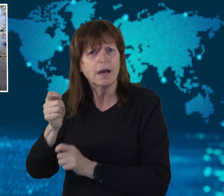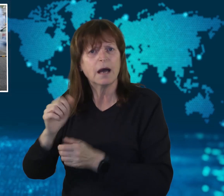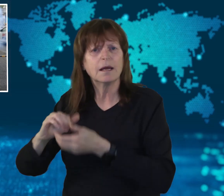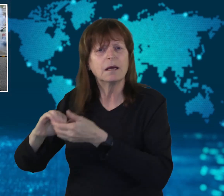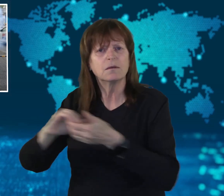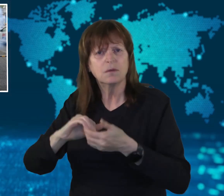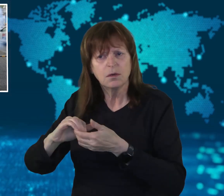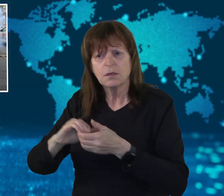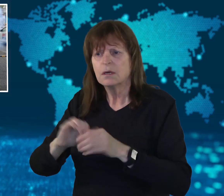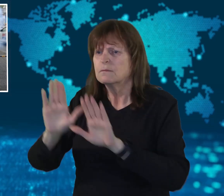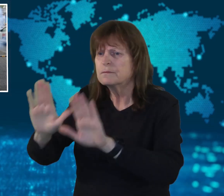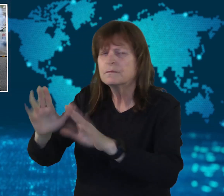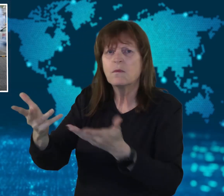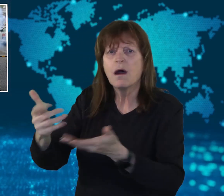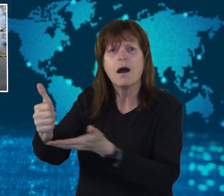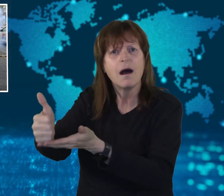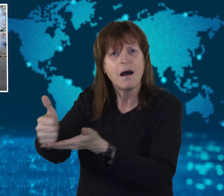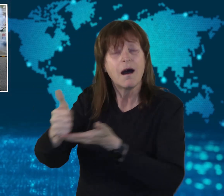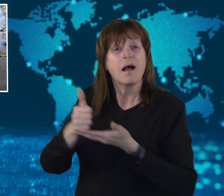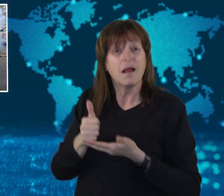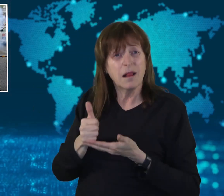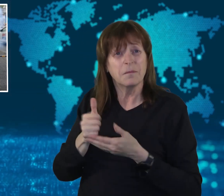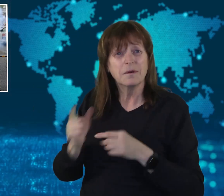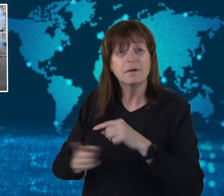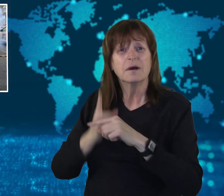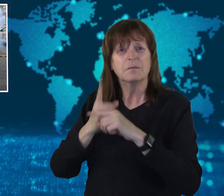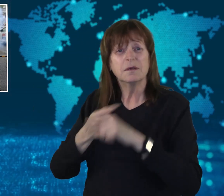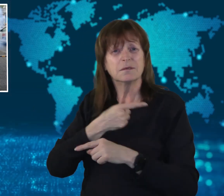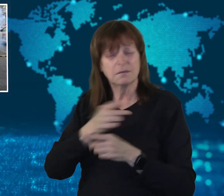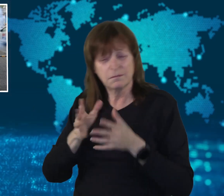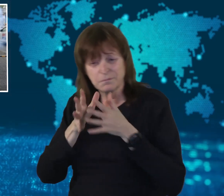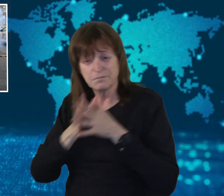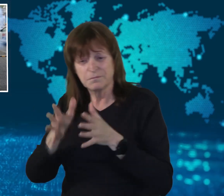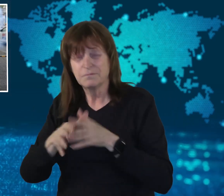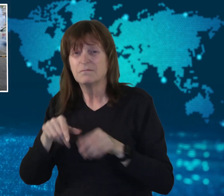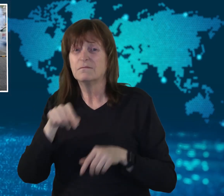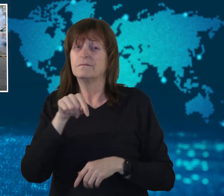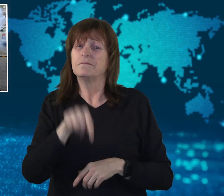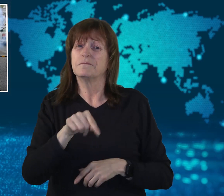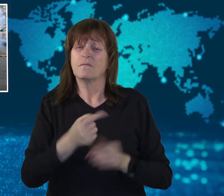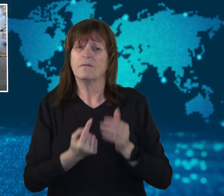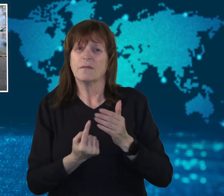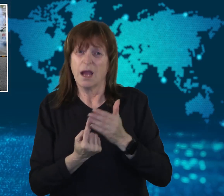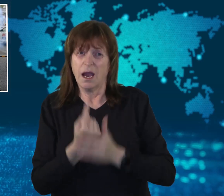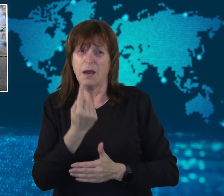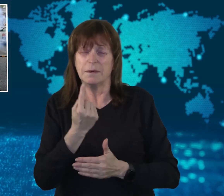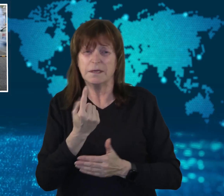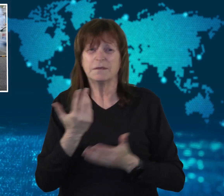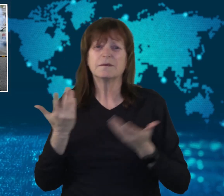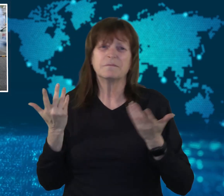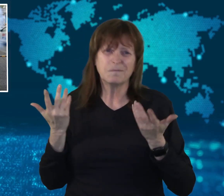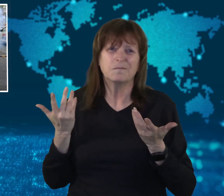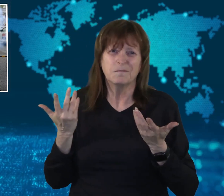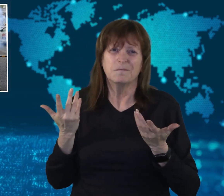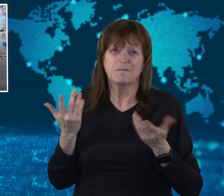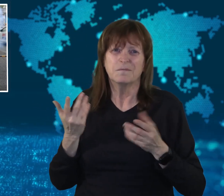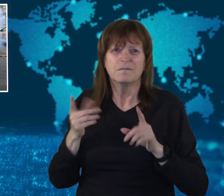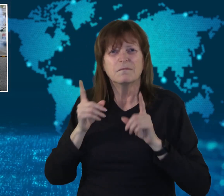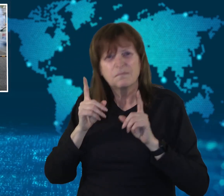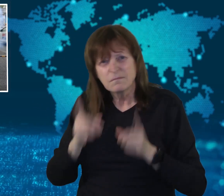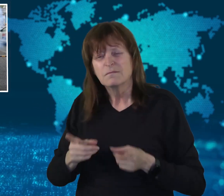He thanked the local fishermen's association for their help